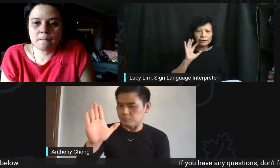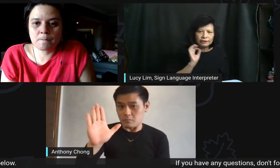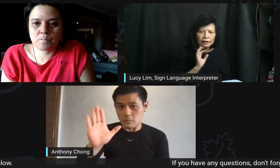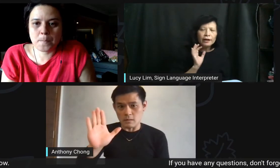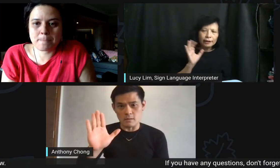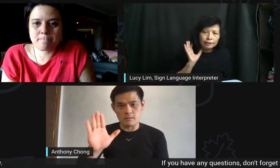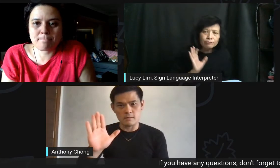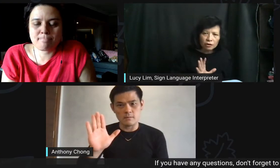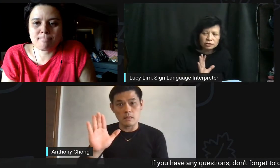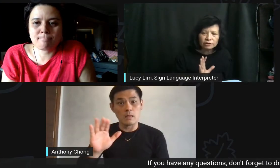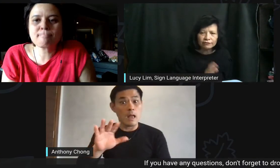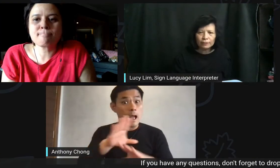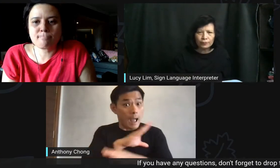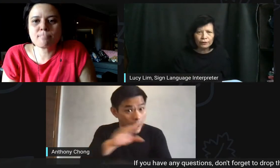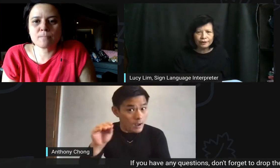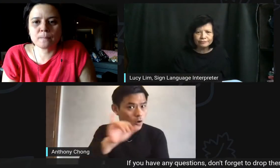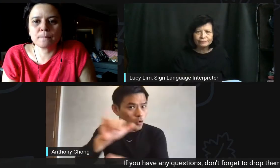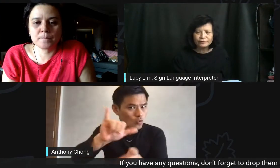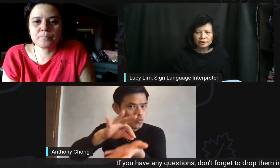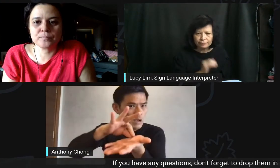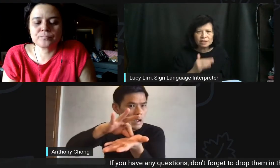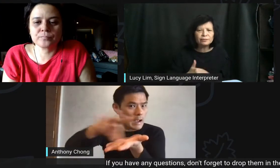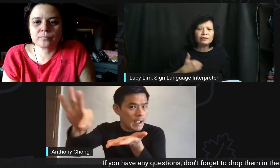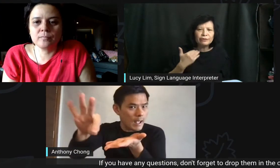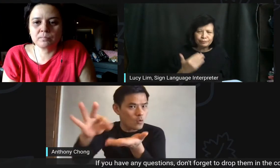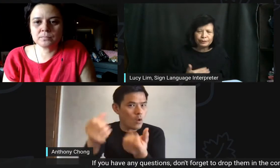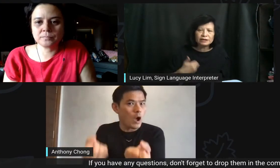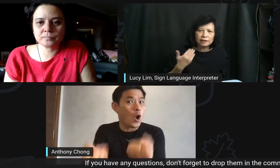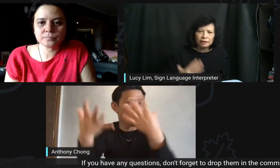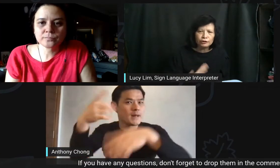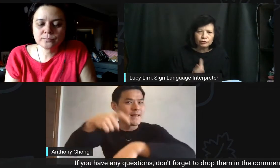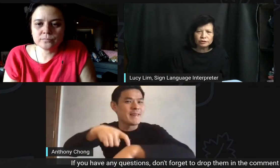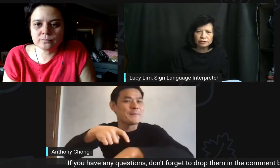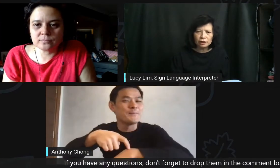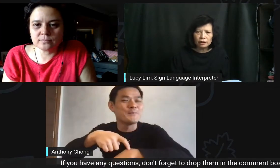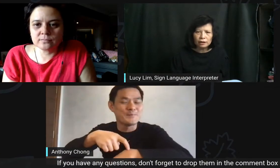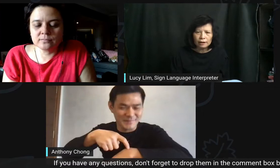or in most of your poem. It must be repeatedly use.